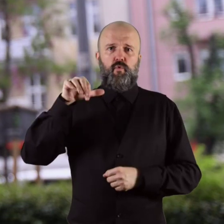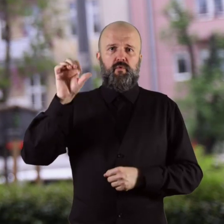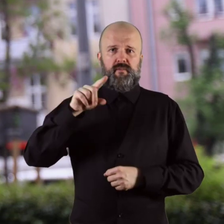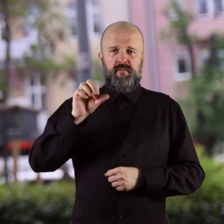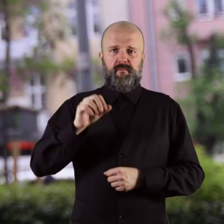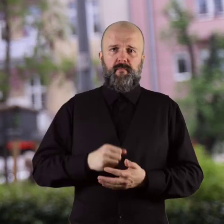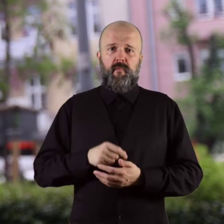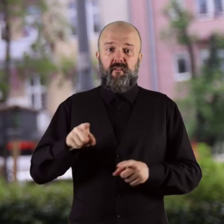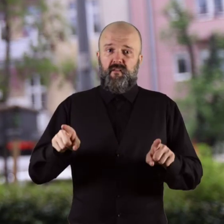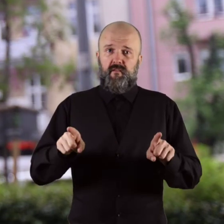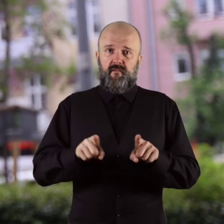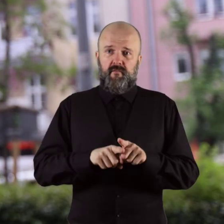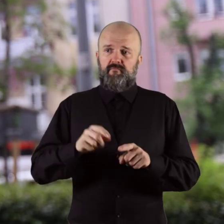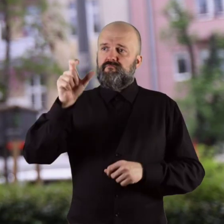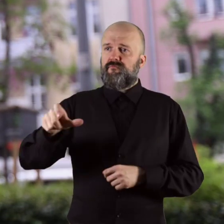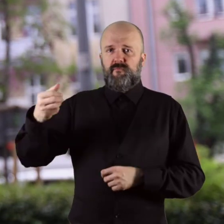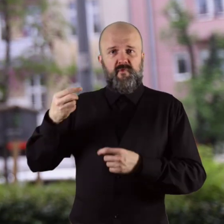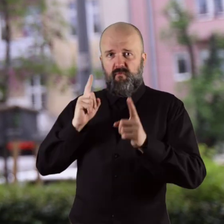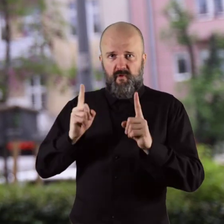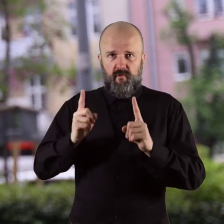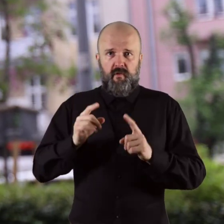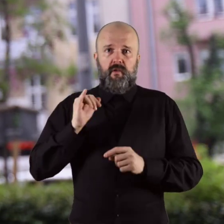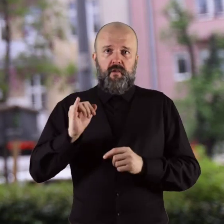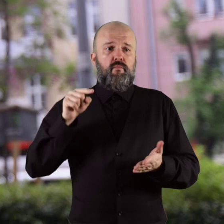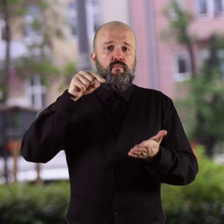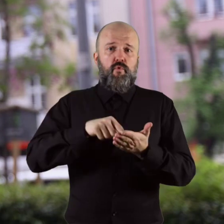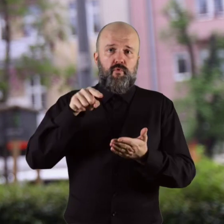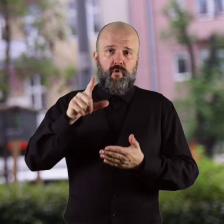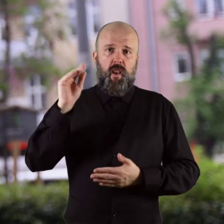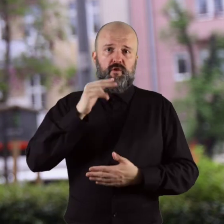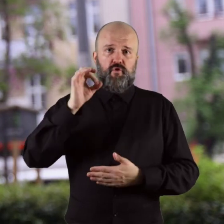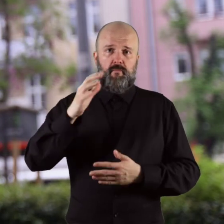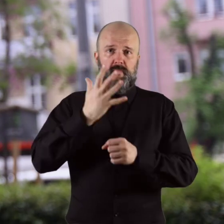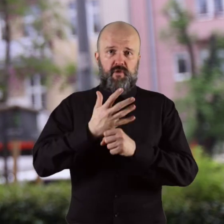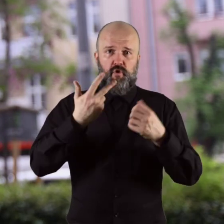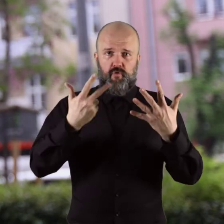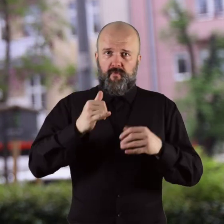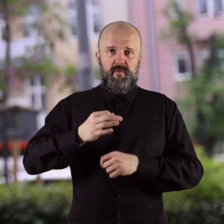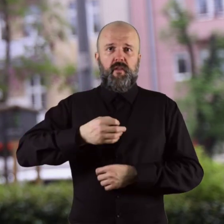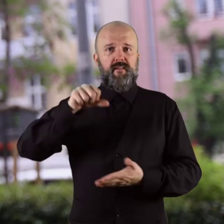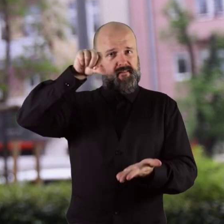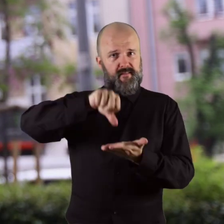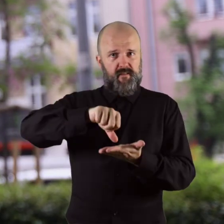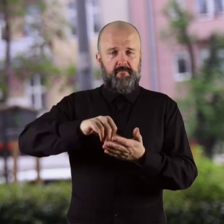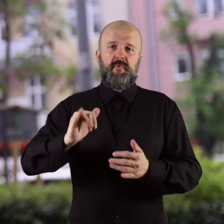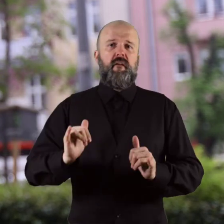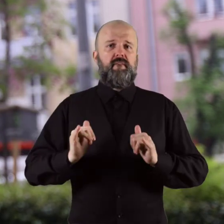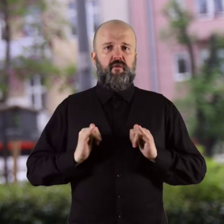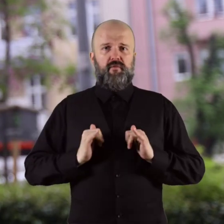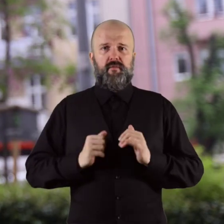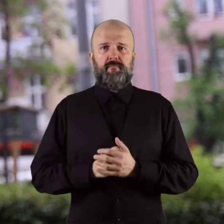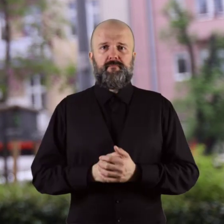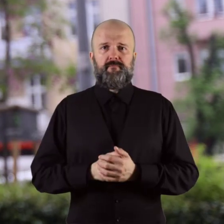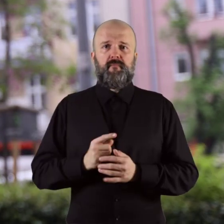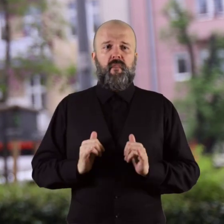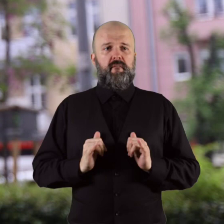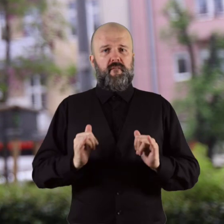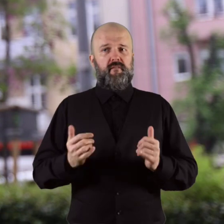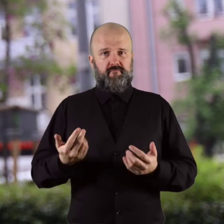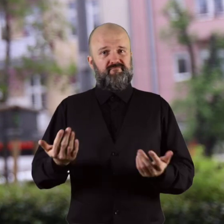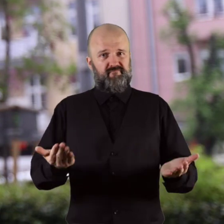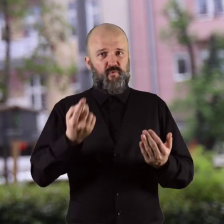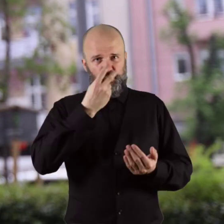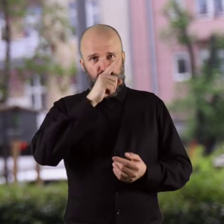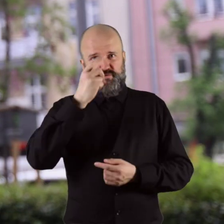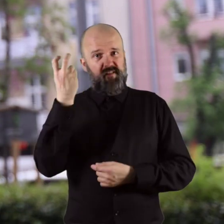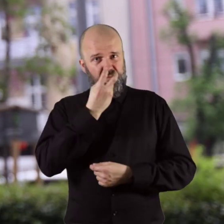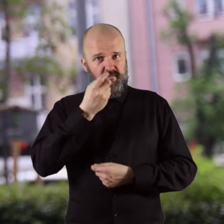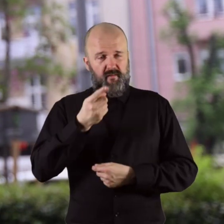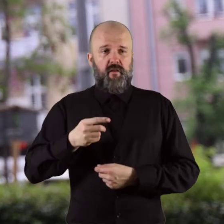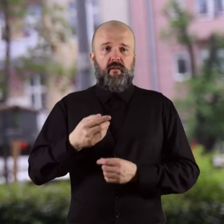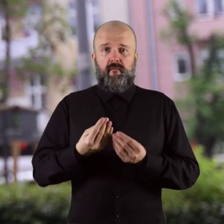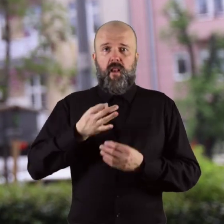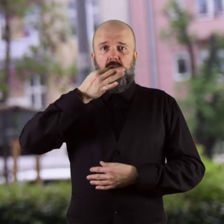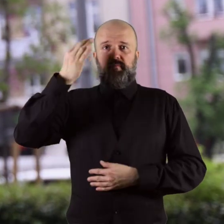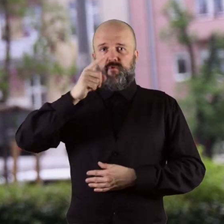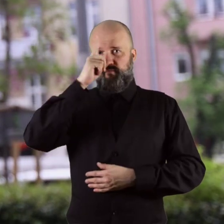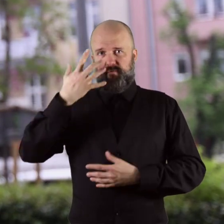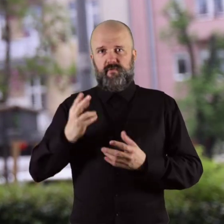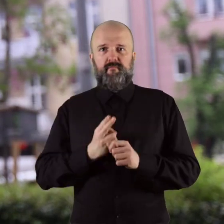because they do not pay attention to individuals anyway and the point at Leszno fifty eight is central and convenient, comfort attracts and the place is frequented by better audiences."